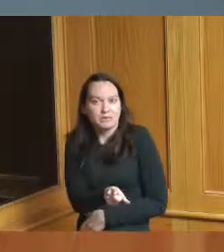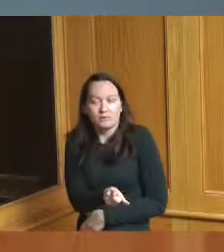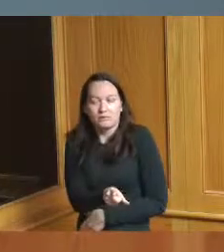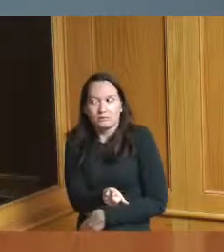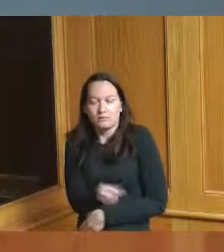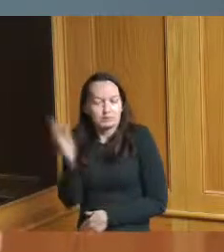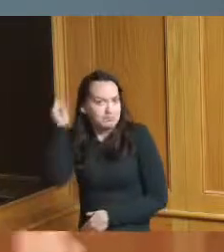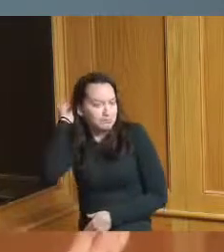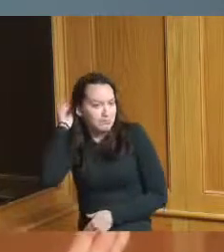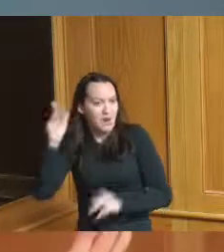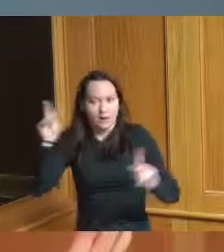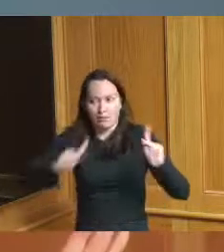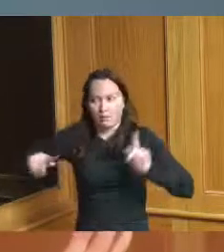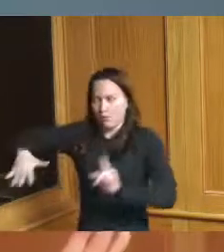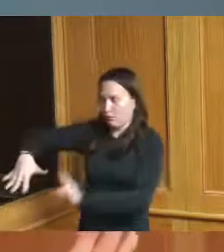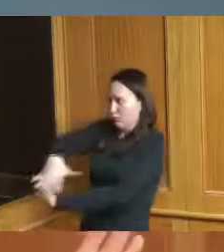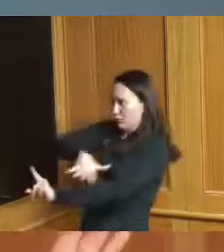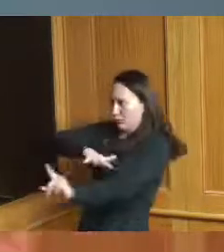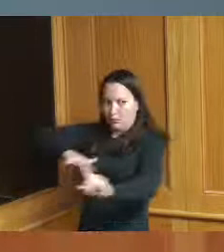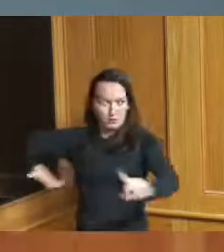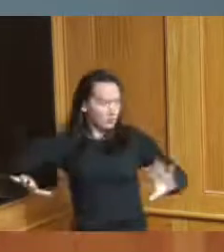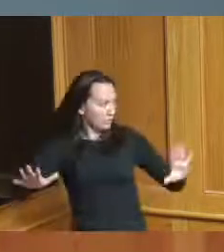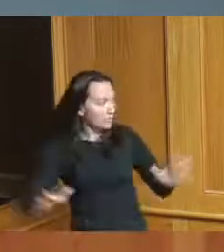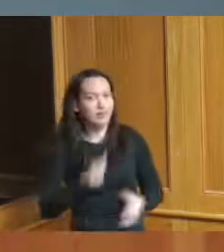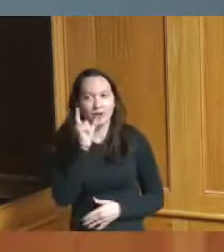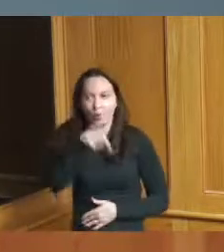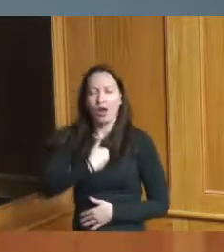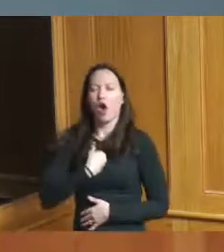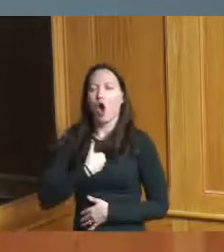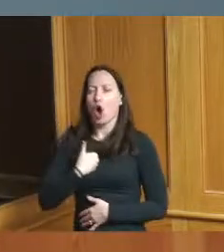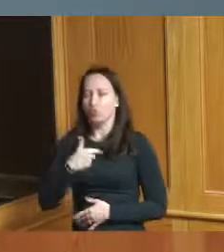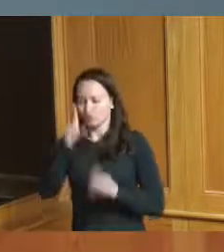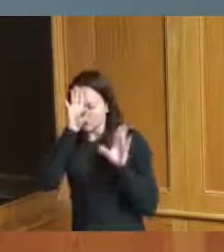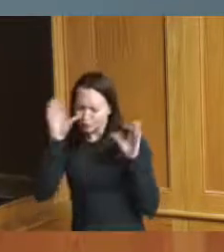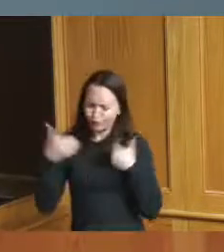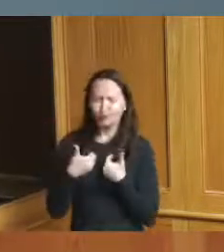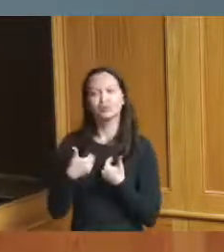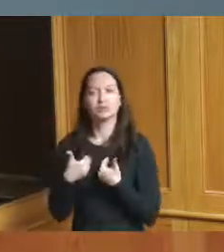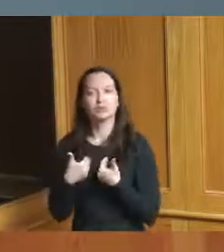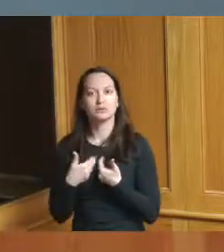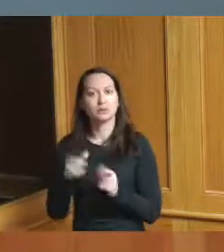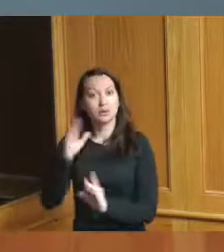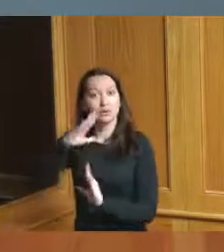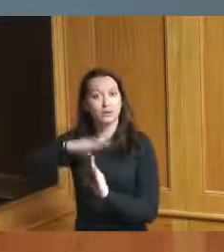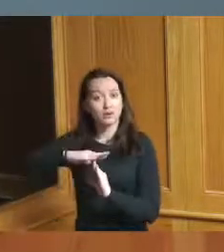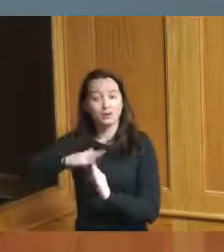about the people that are around you not just yourself so the main thing is wherever you are do